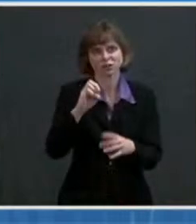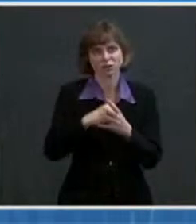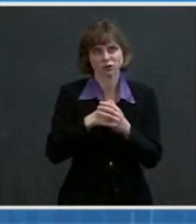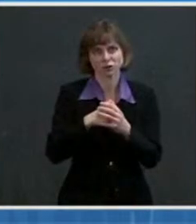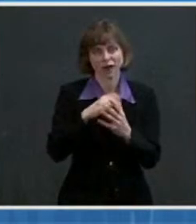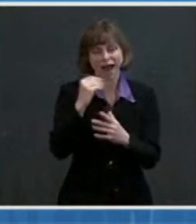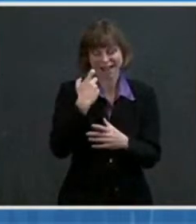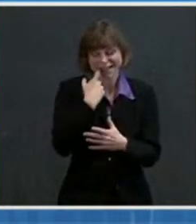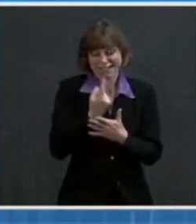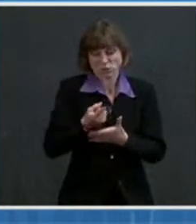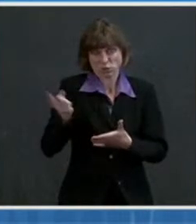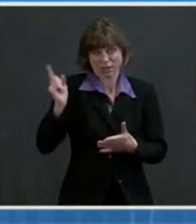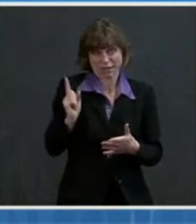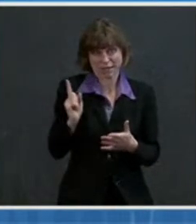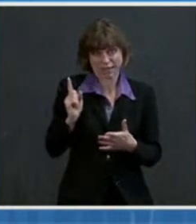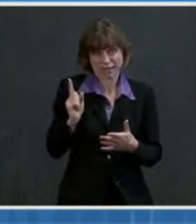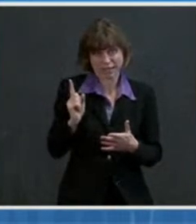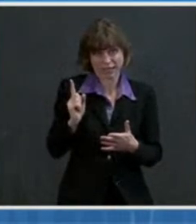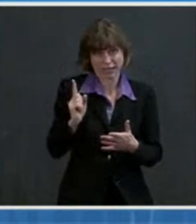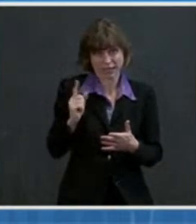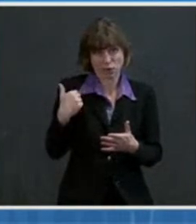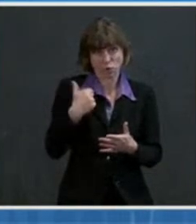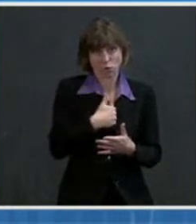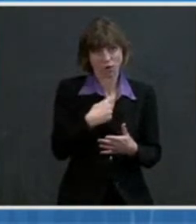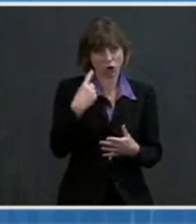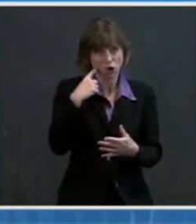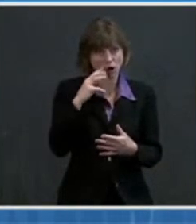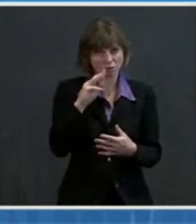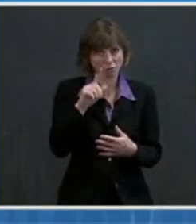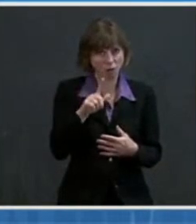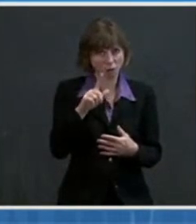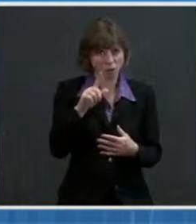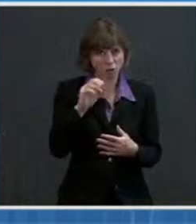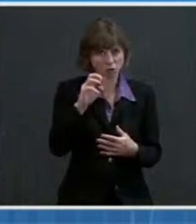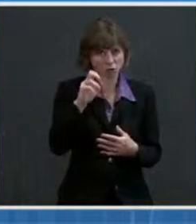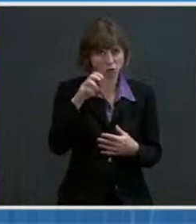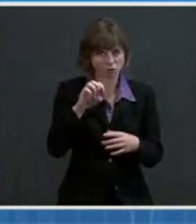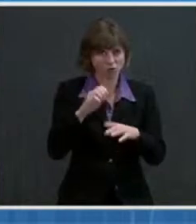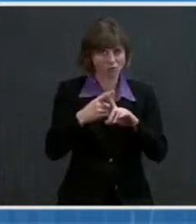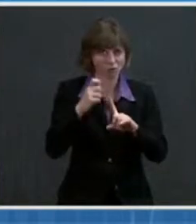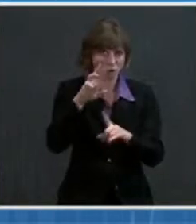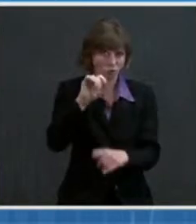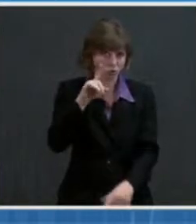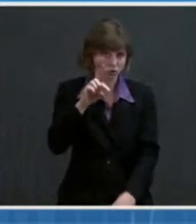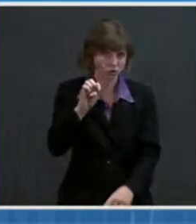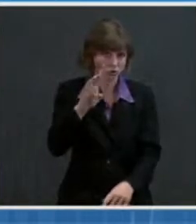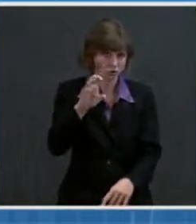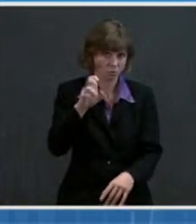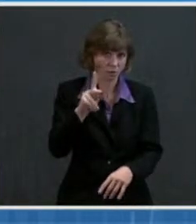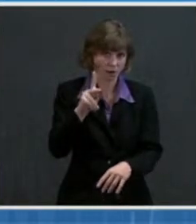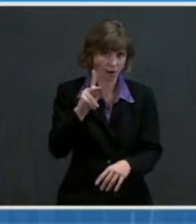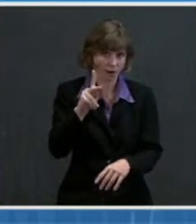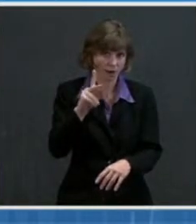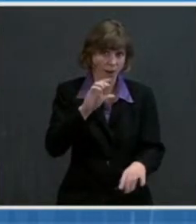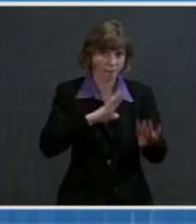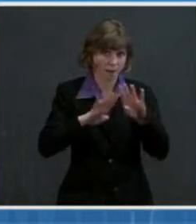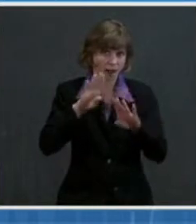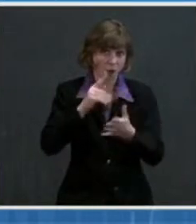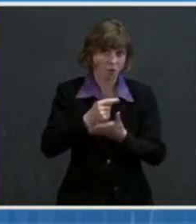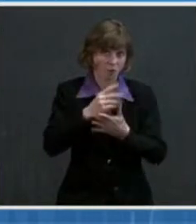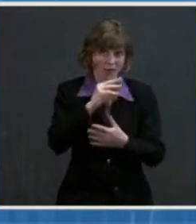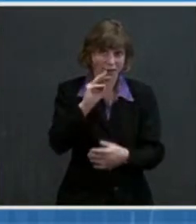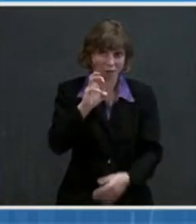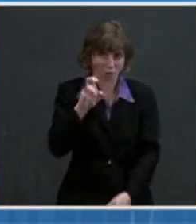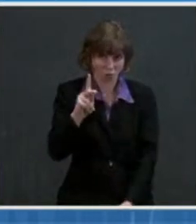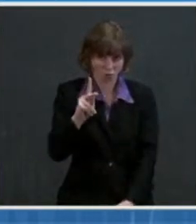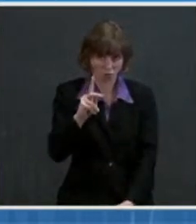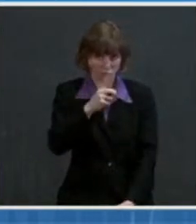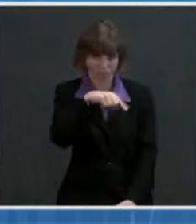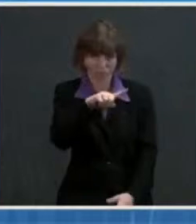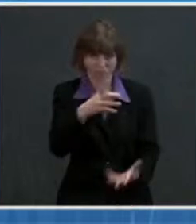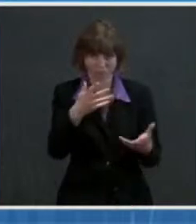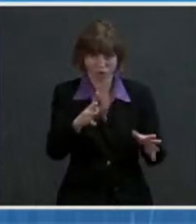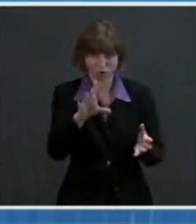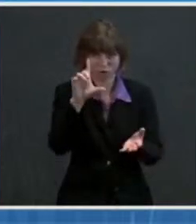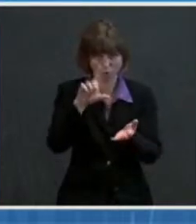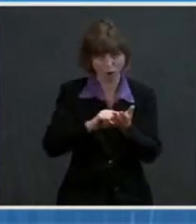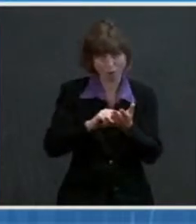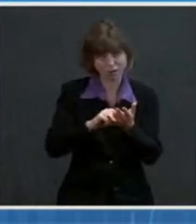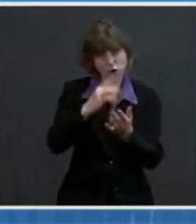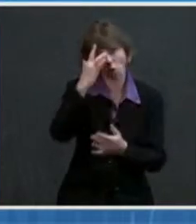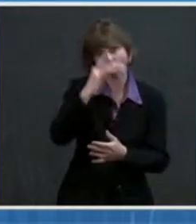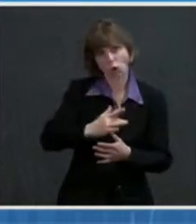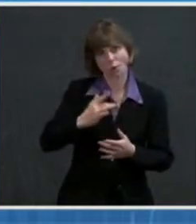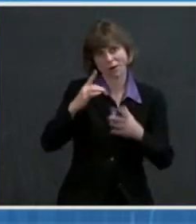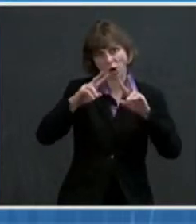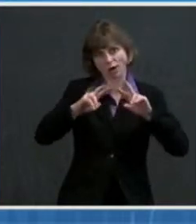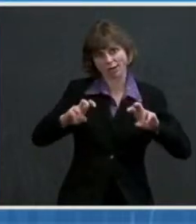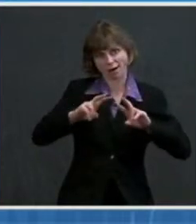INHIBITORS THE FDA APPROVED